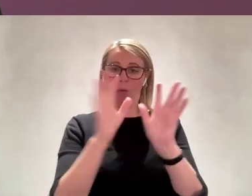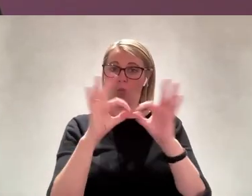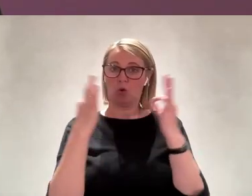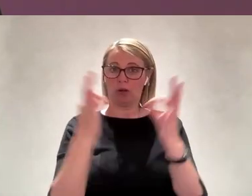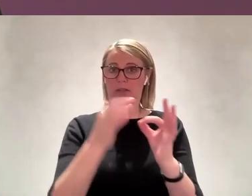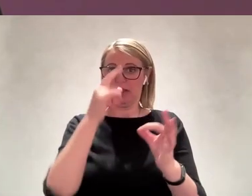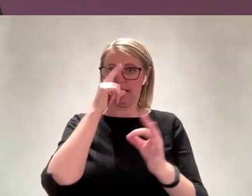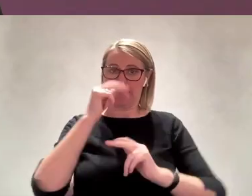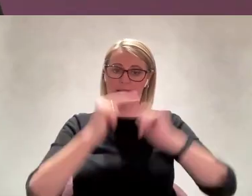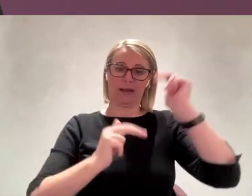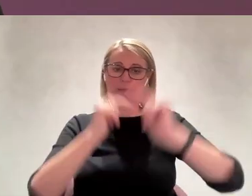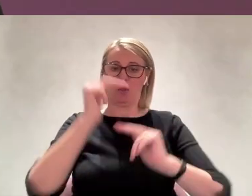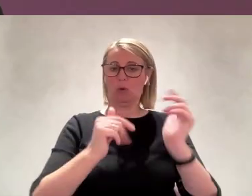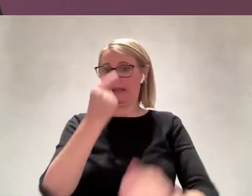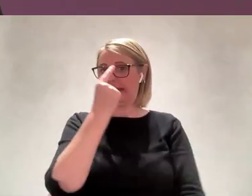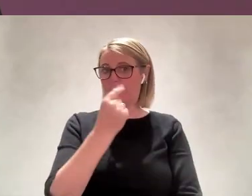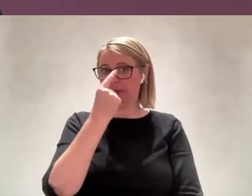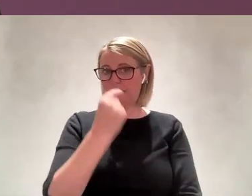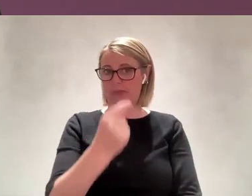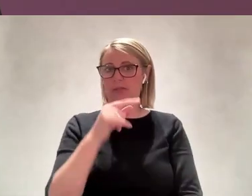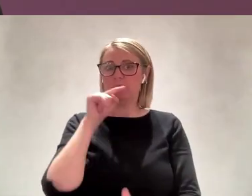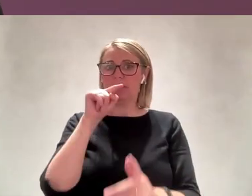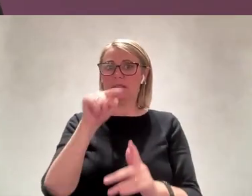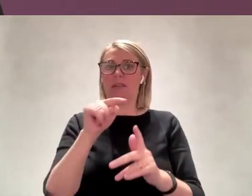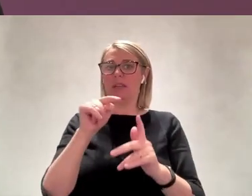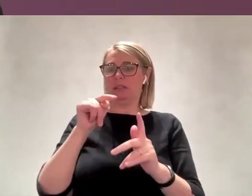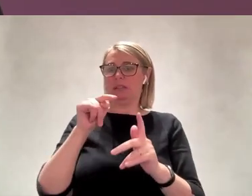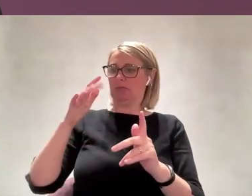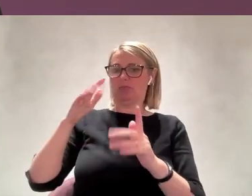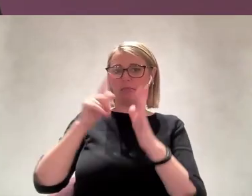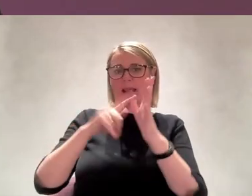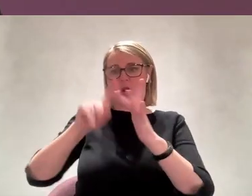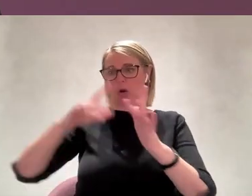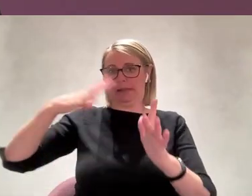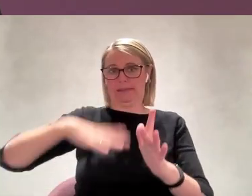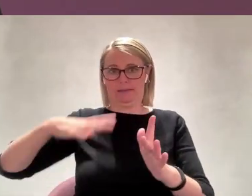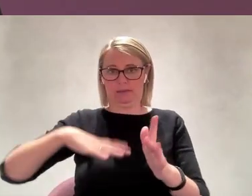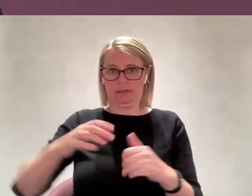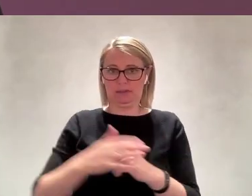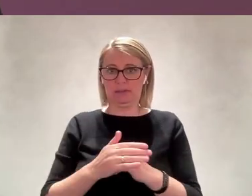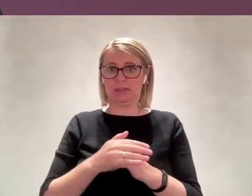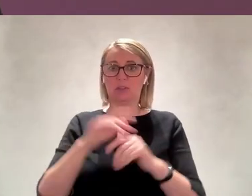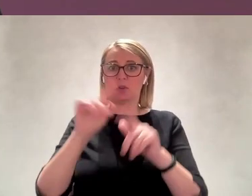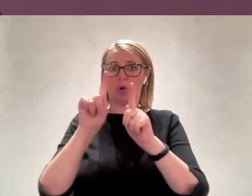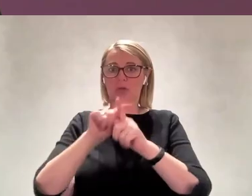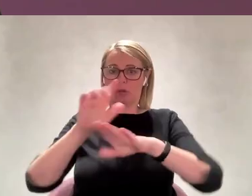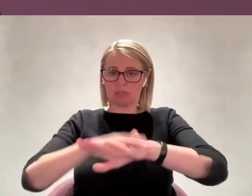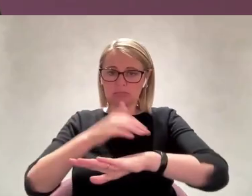how organisations build the capabilities that AI amplifies the need for, including orchestration,